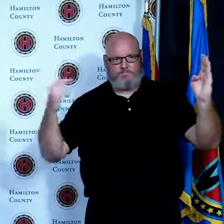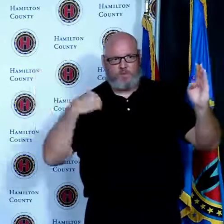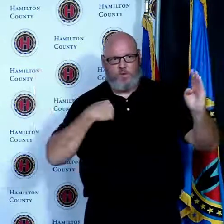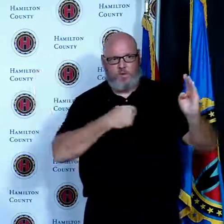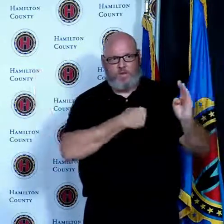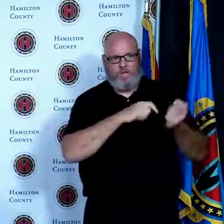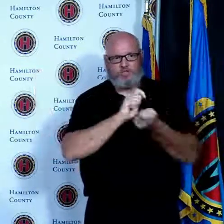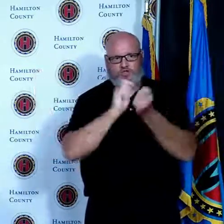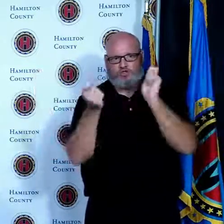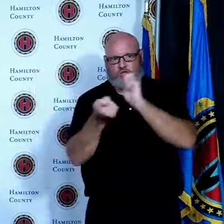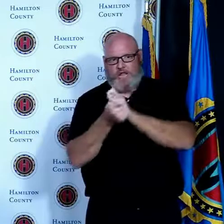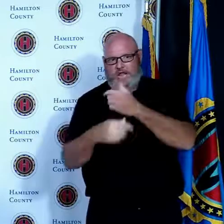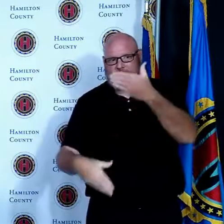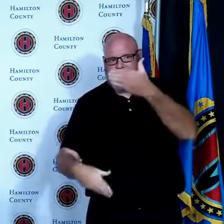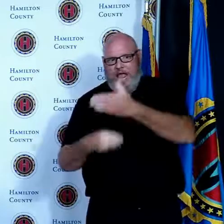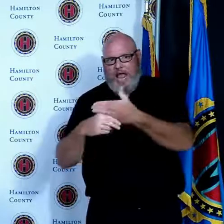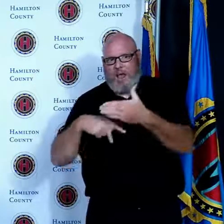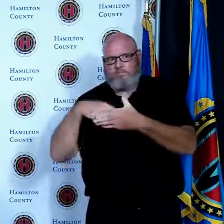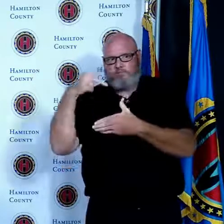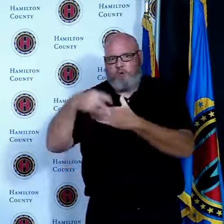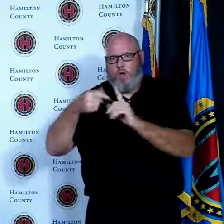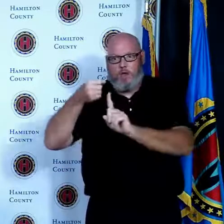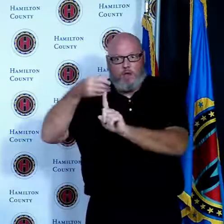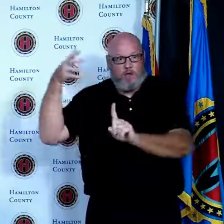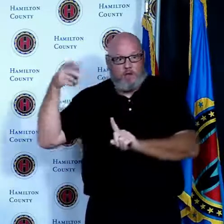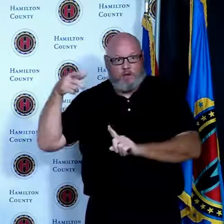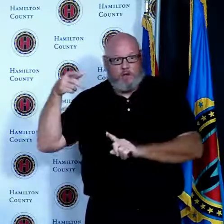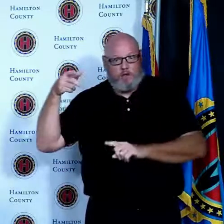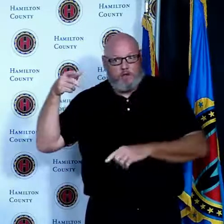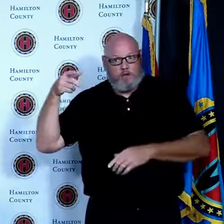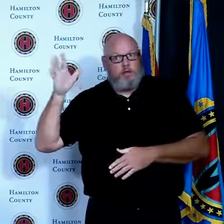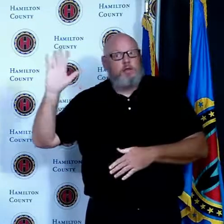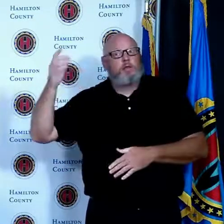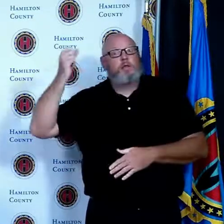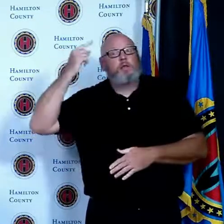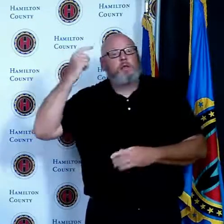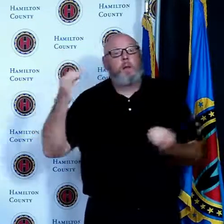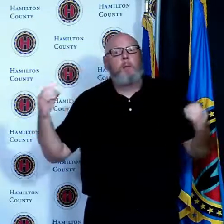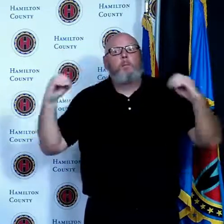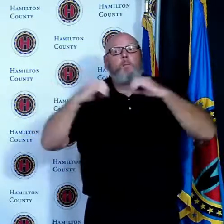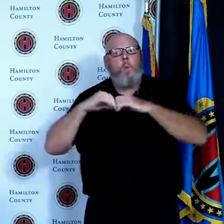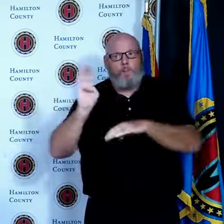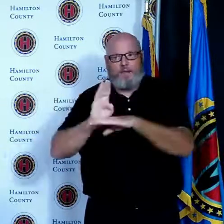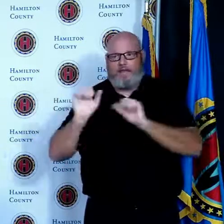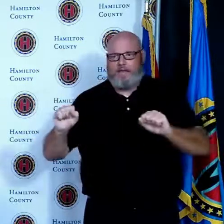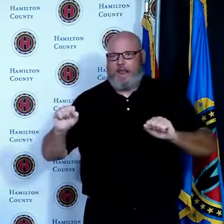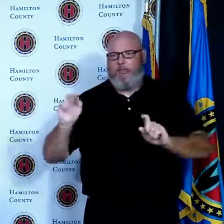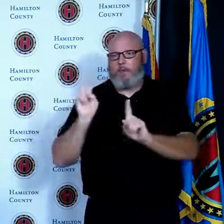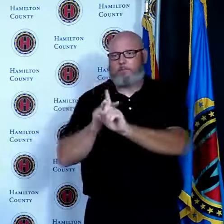to allow more businesses to apply and be eligible so even if you didn't qualify in the last round